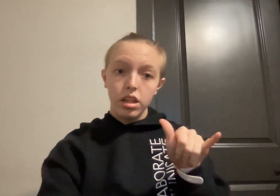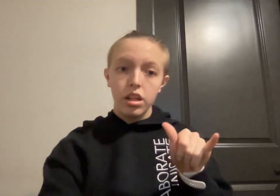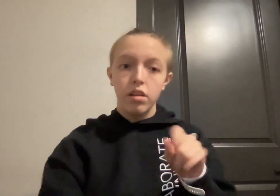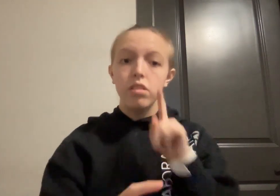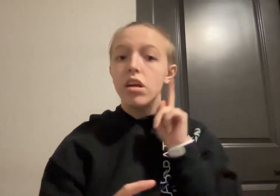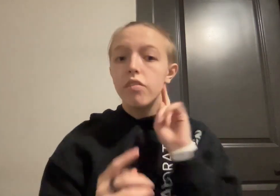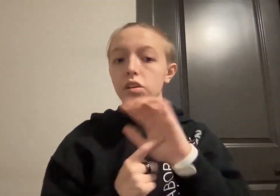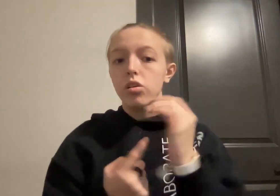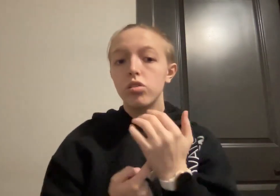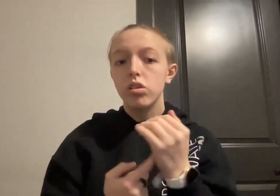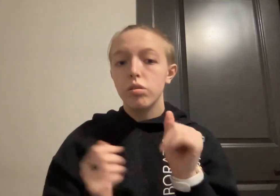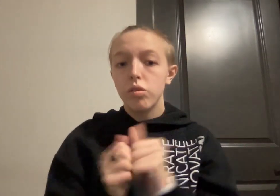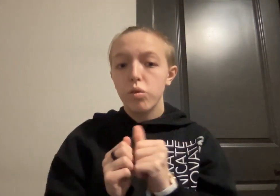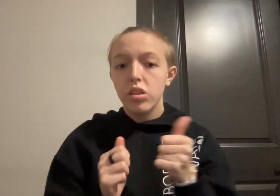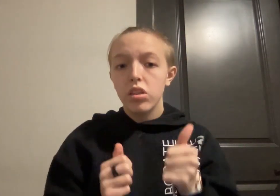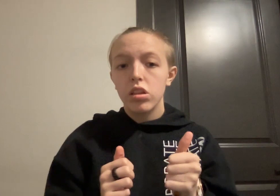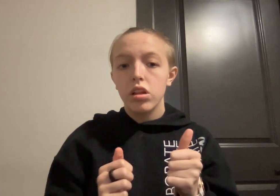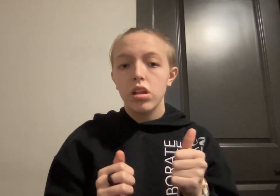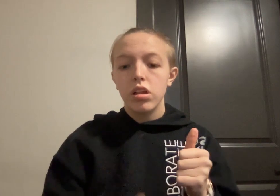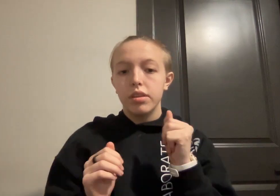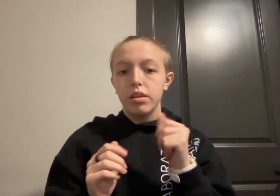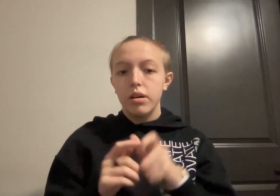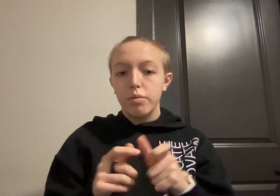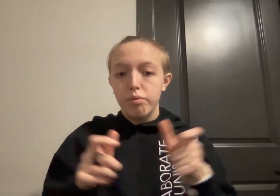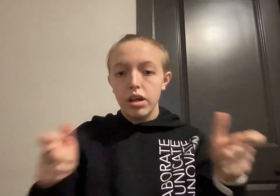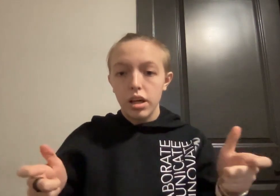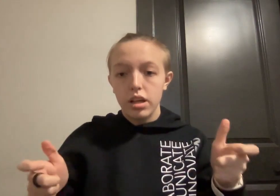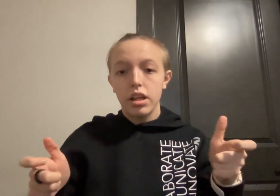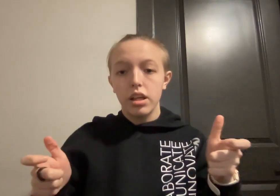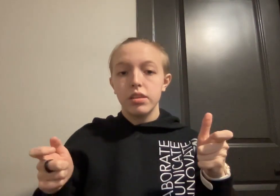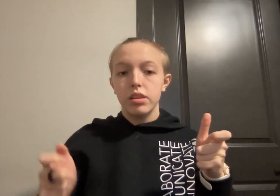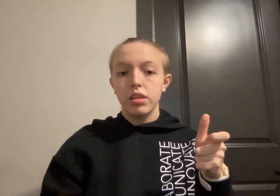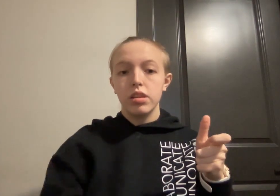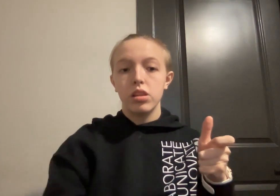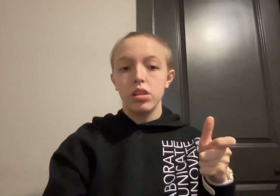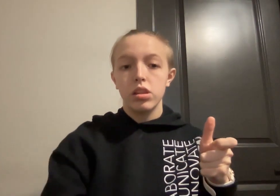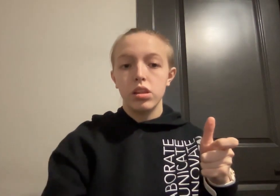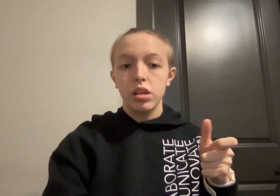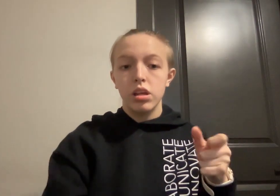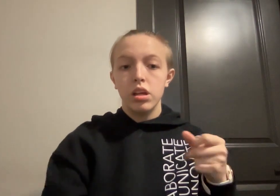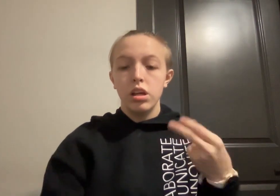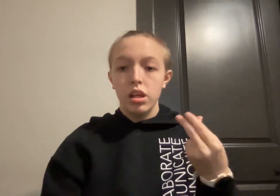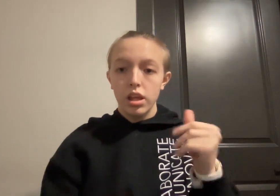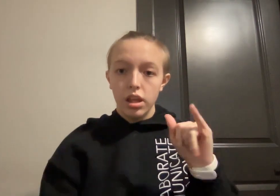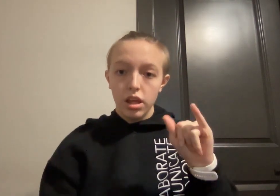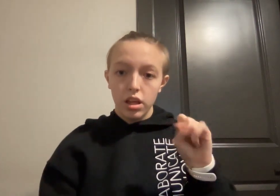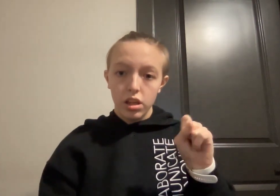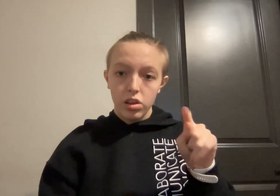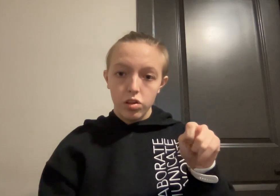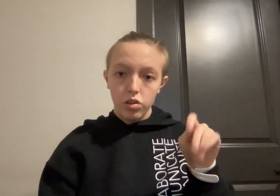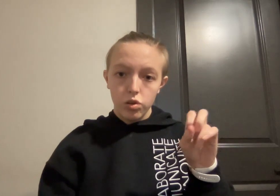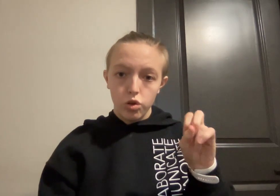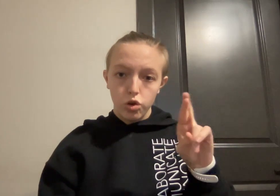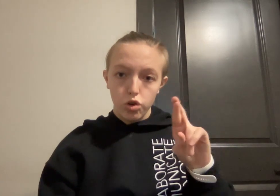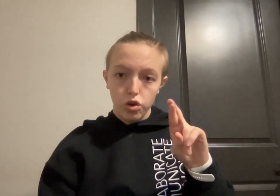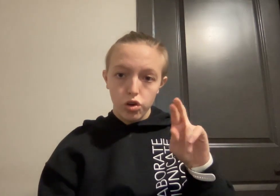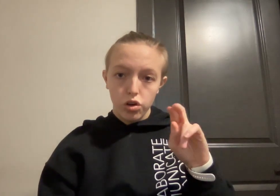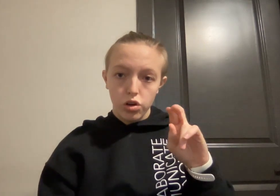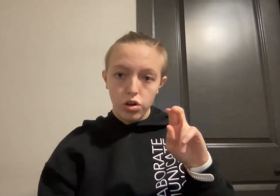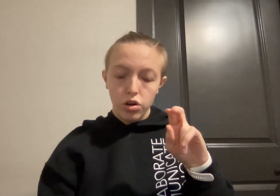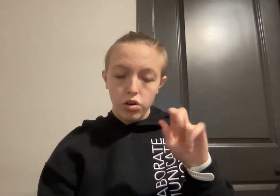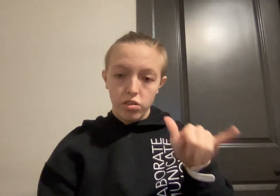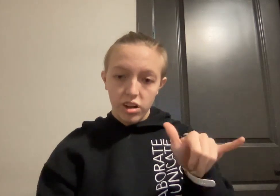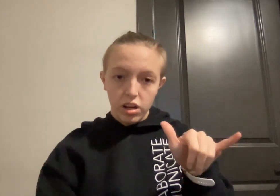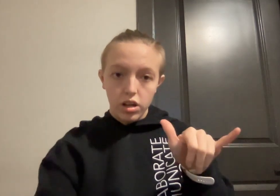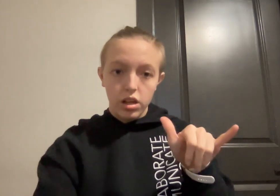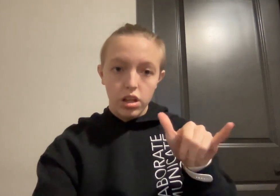Deaf culture comes with a big history